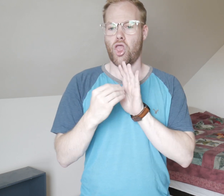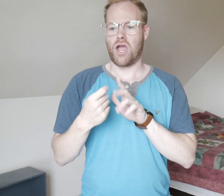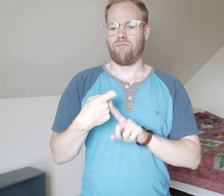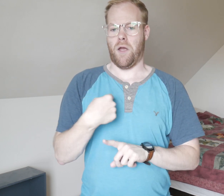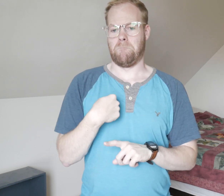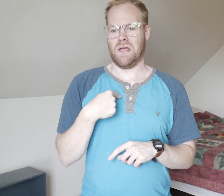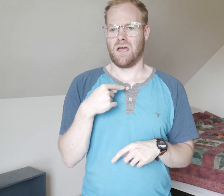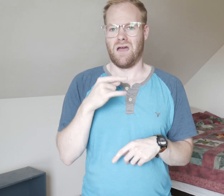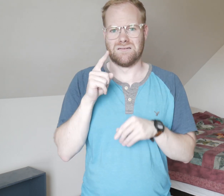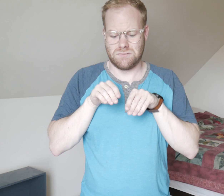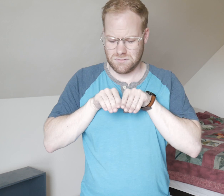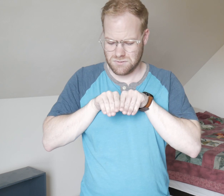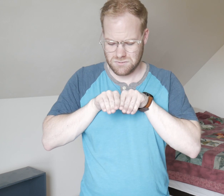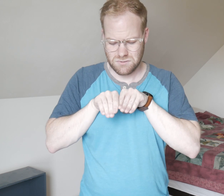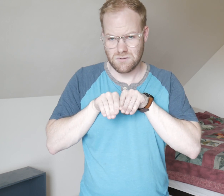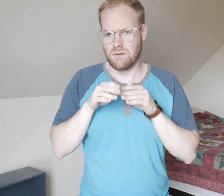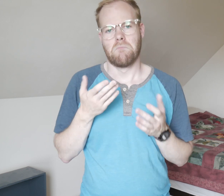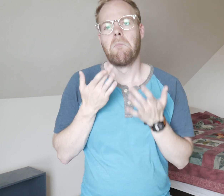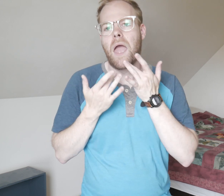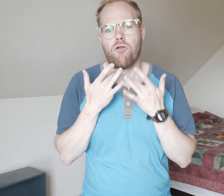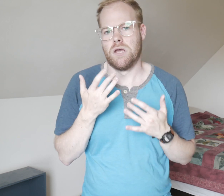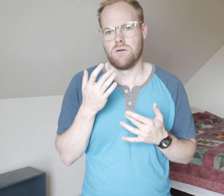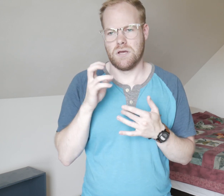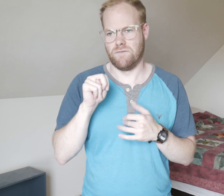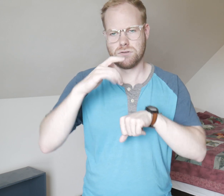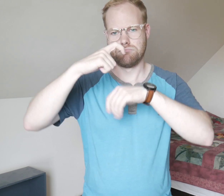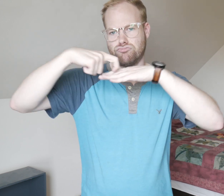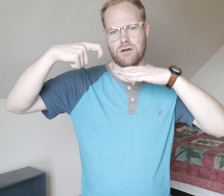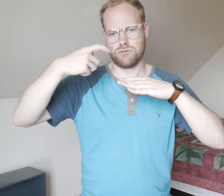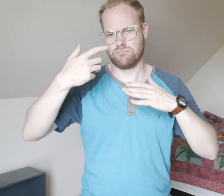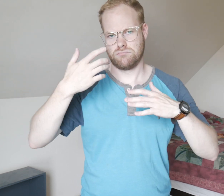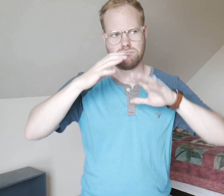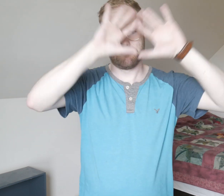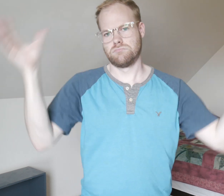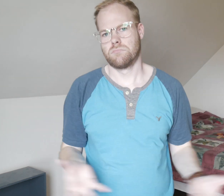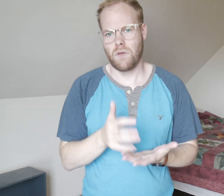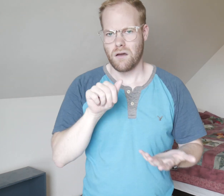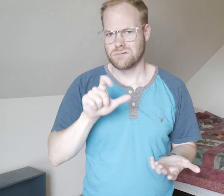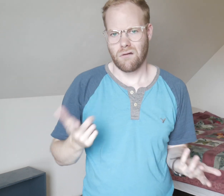Learning from me is a tiny step, and barely even scratches the surface of all that ASL is.